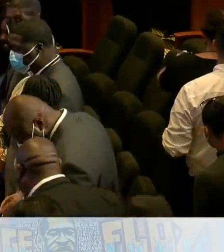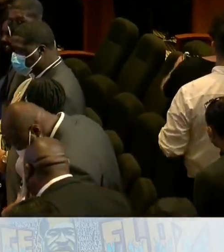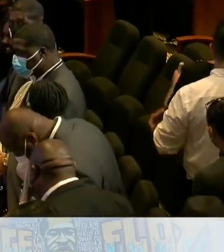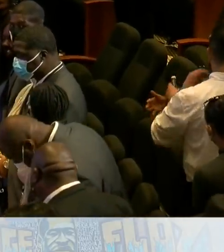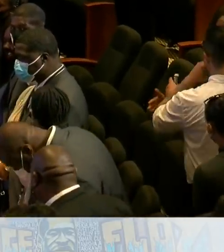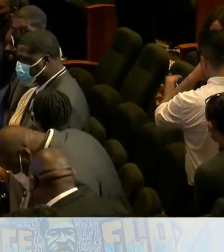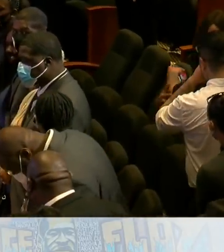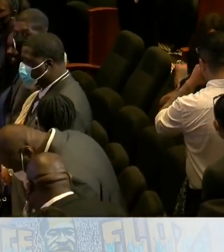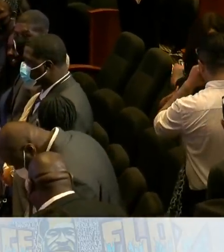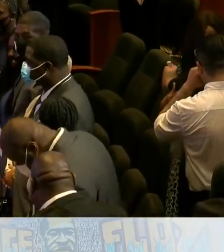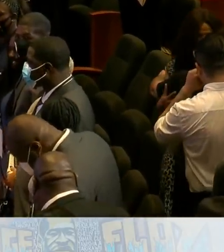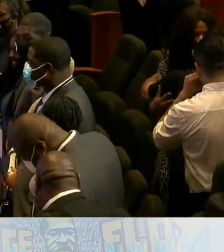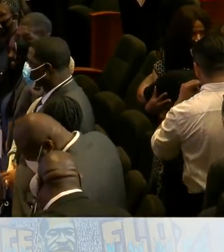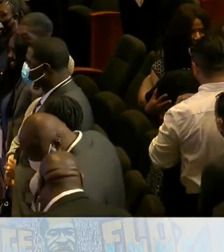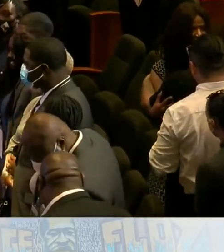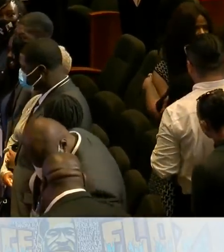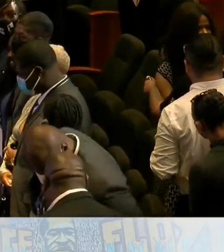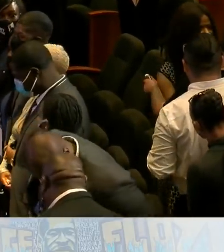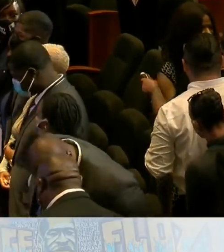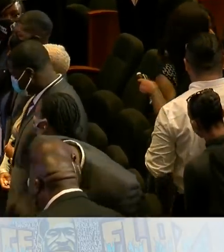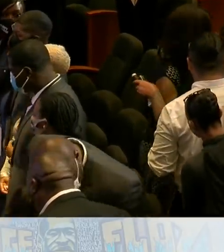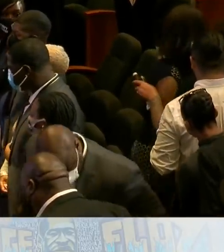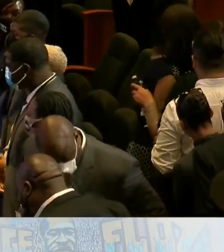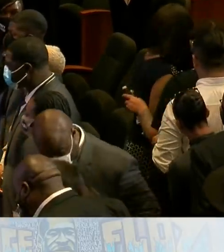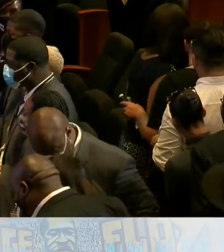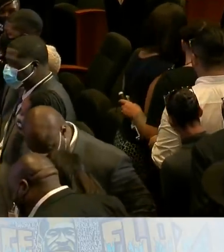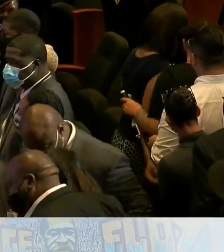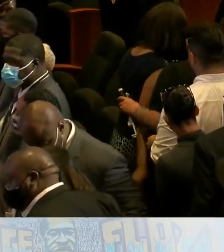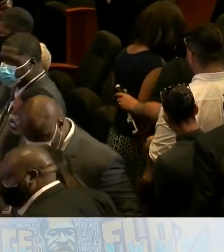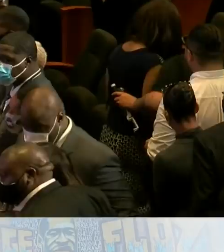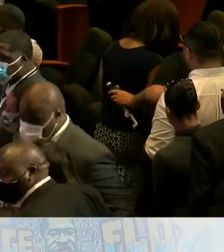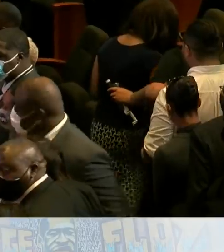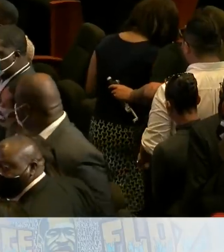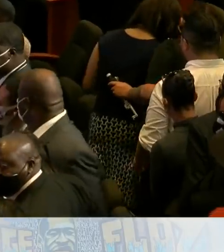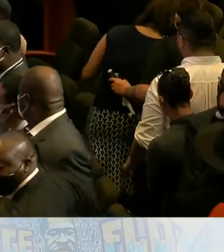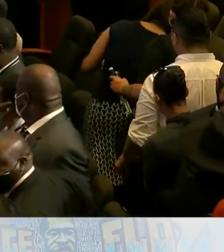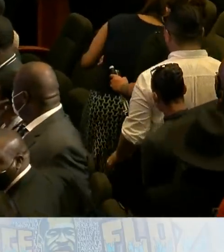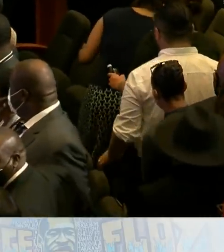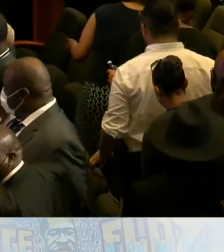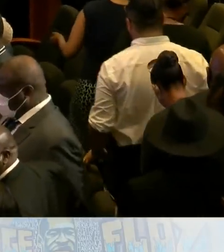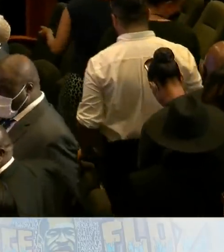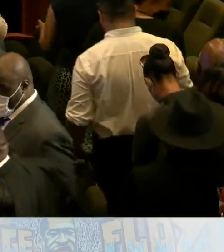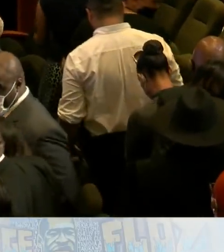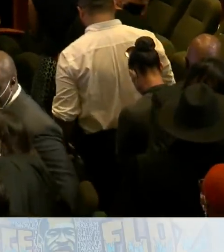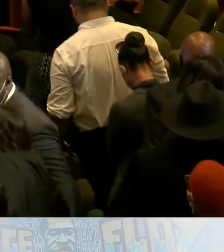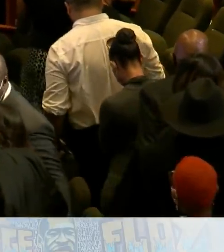LORD, I WILL LIFT MY EYES